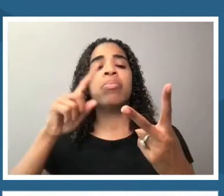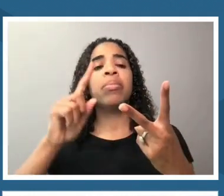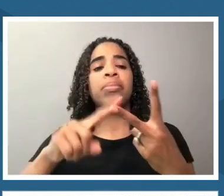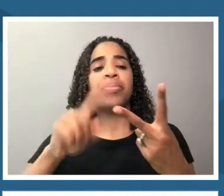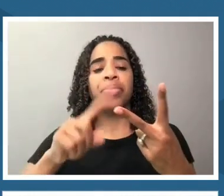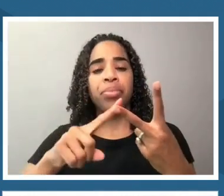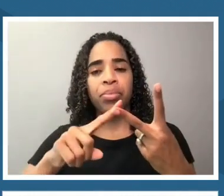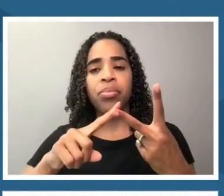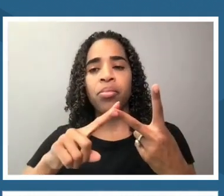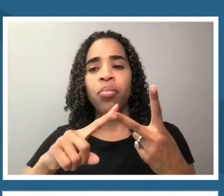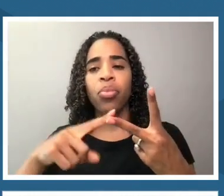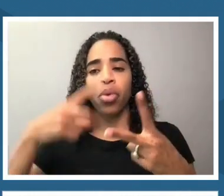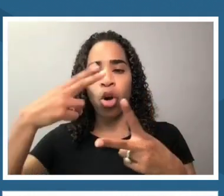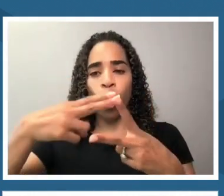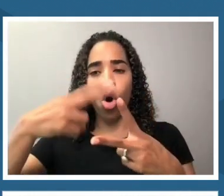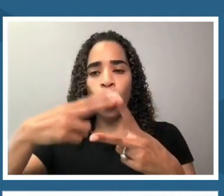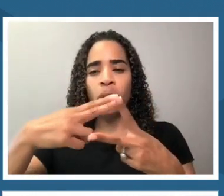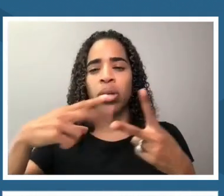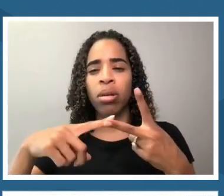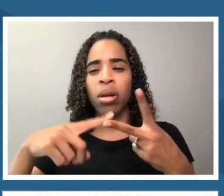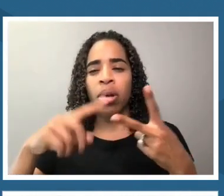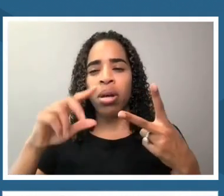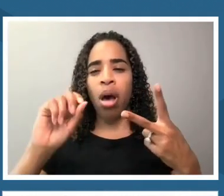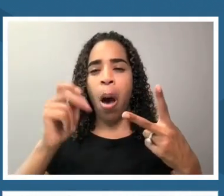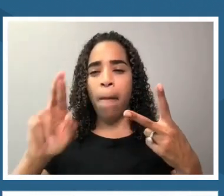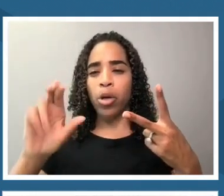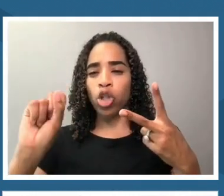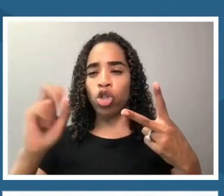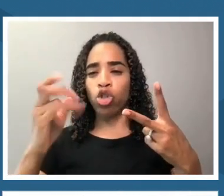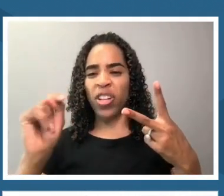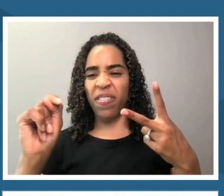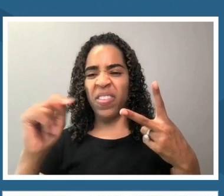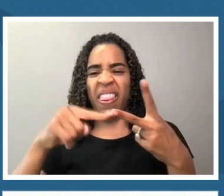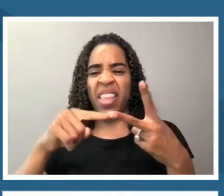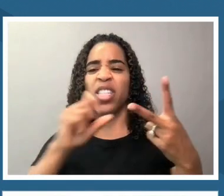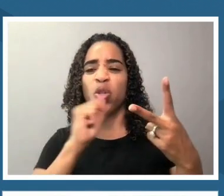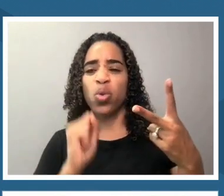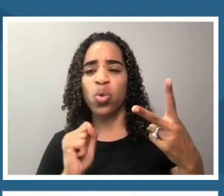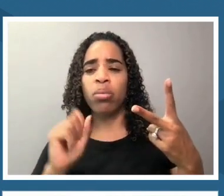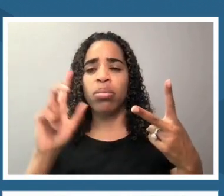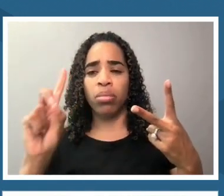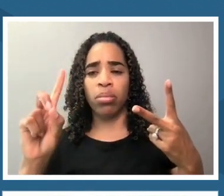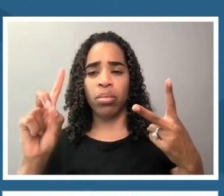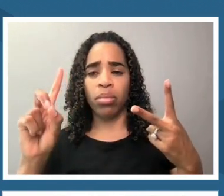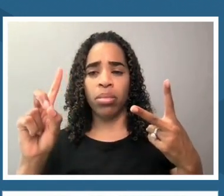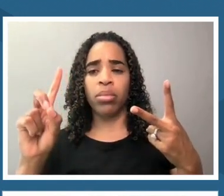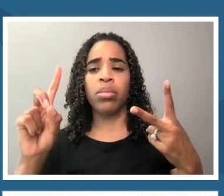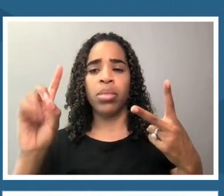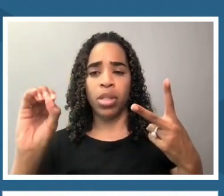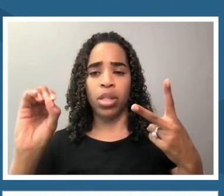method is older but it's now less successful than the transit method because it's a little bit more